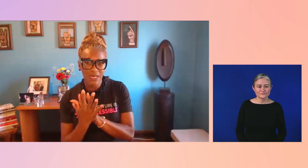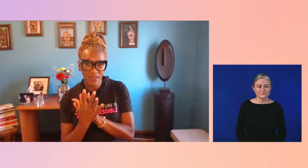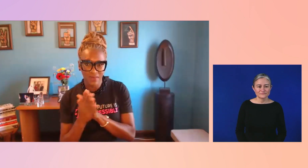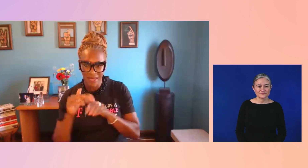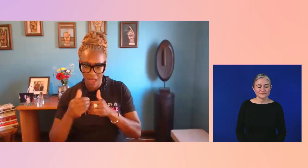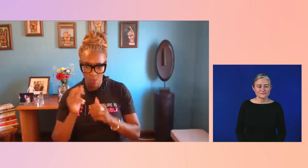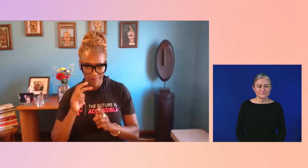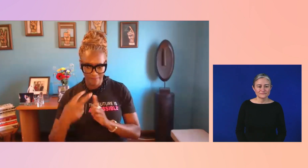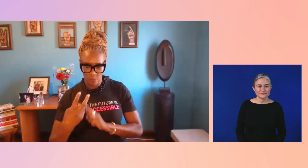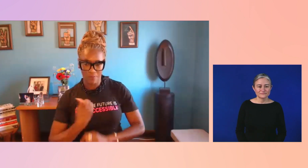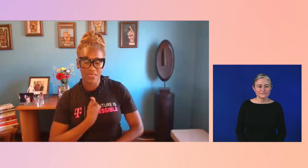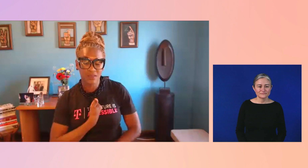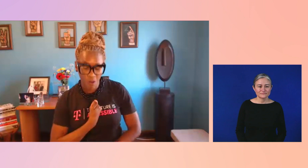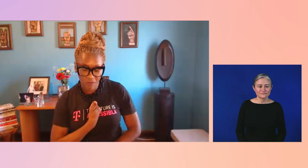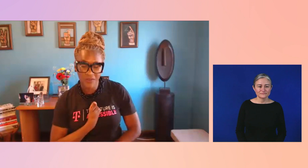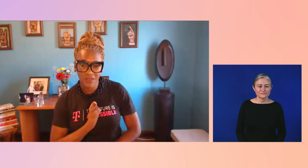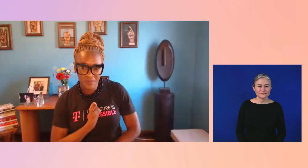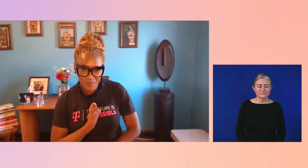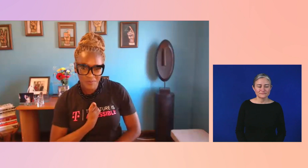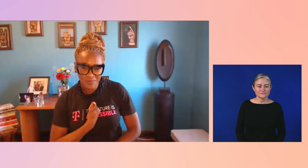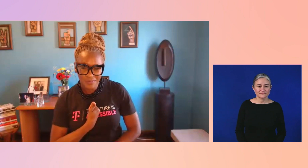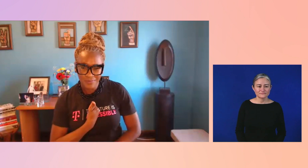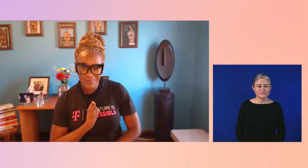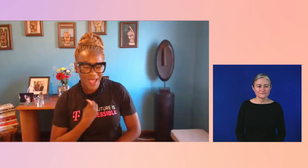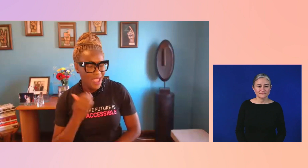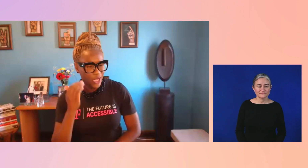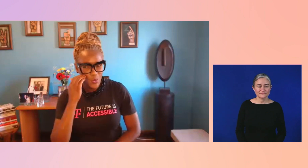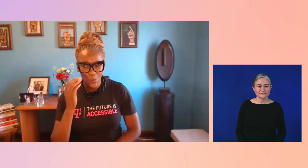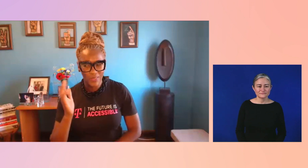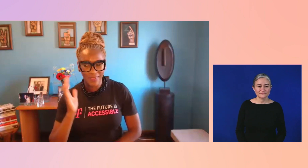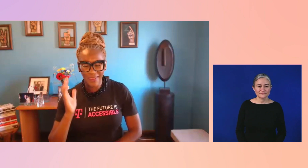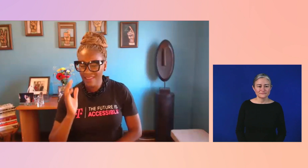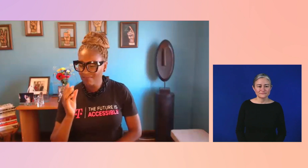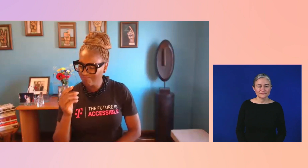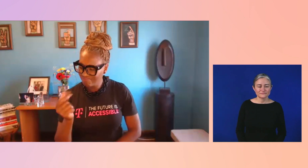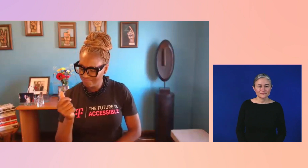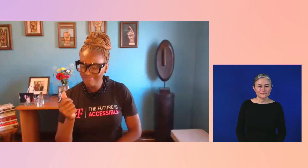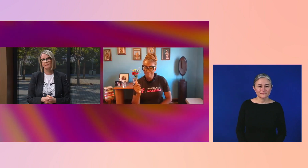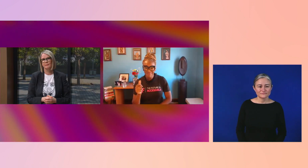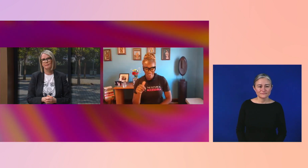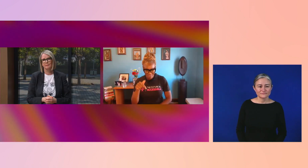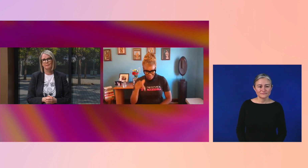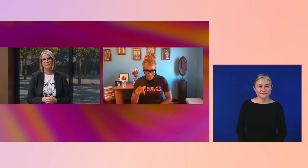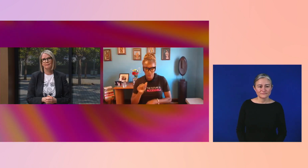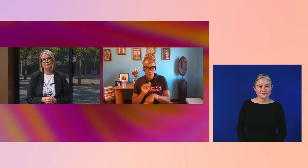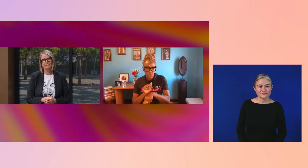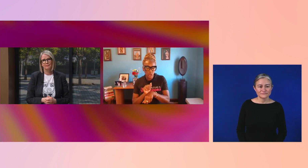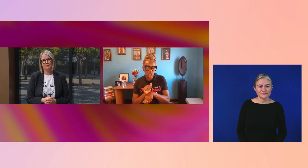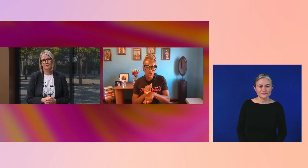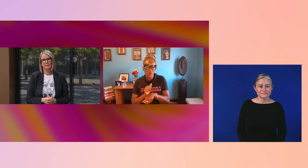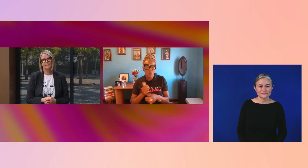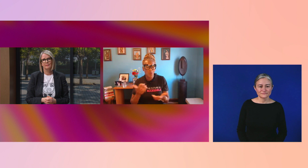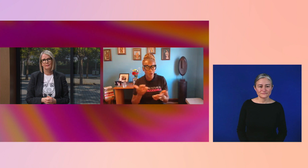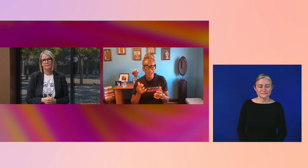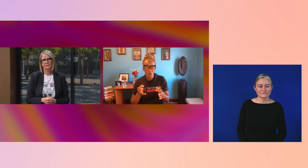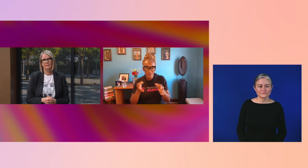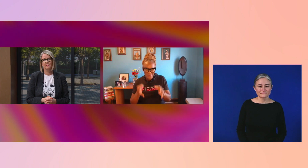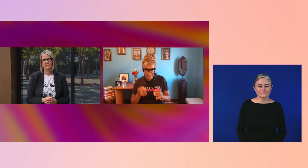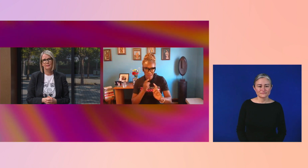so transformative for how I viewed myself. I knew then at that time that this is